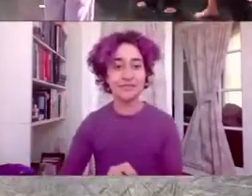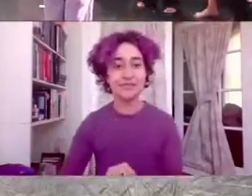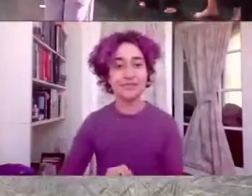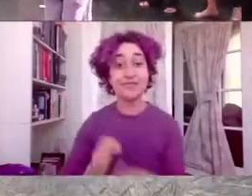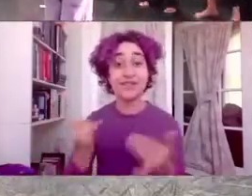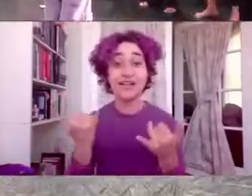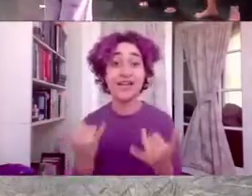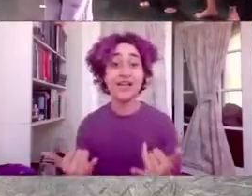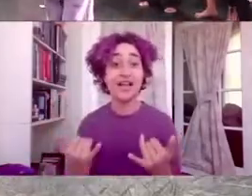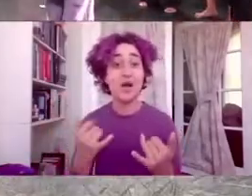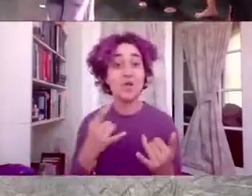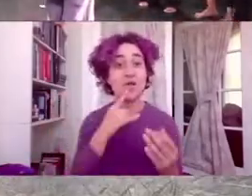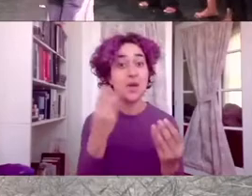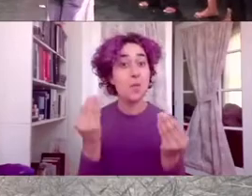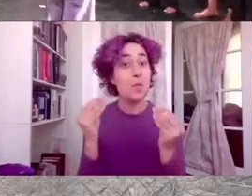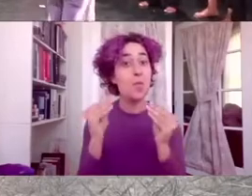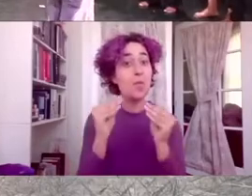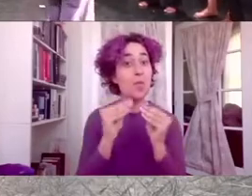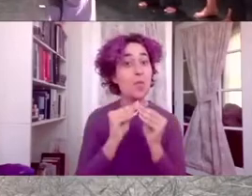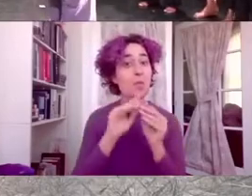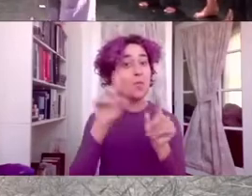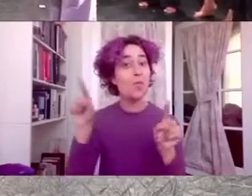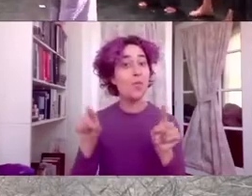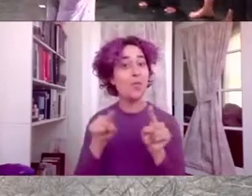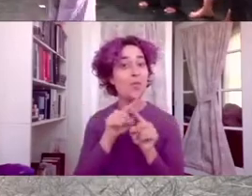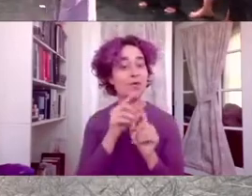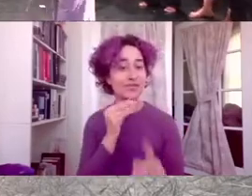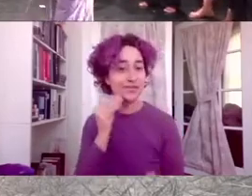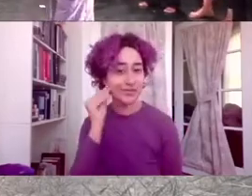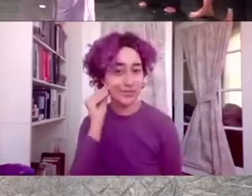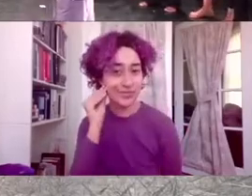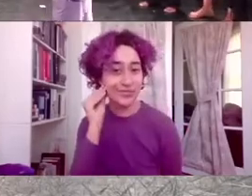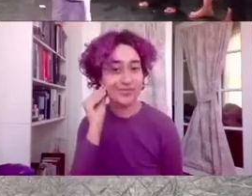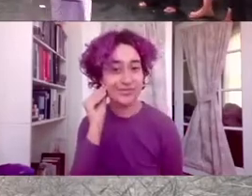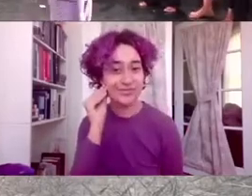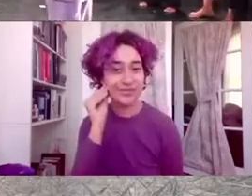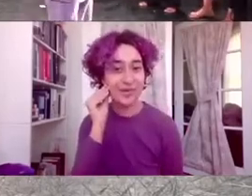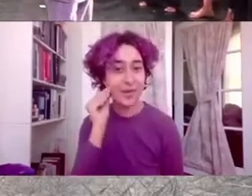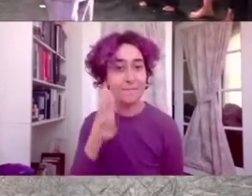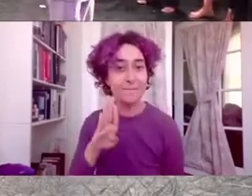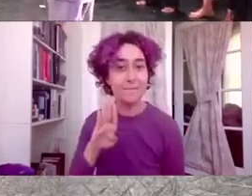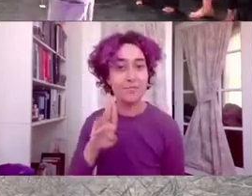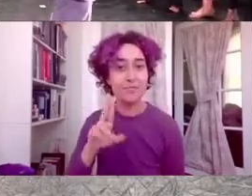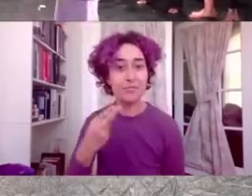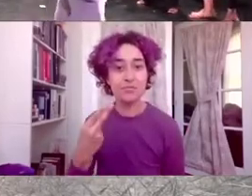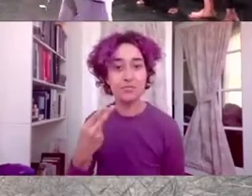Now, we gonna bring it a little bit more on home, all the Bush Women in the house,